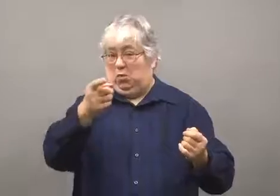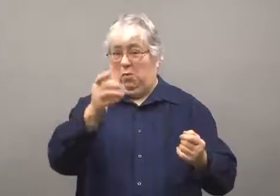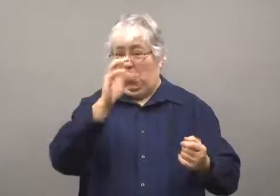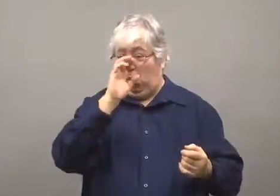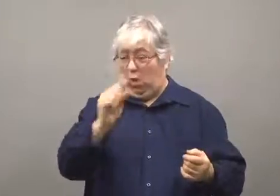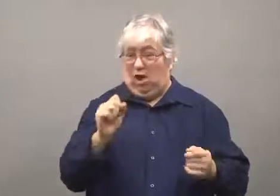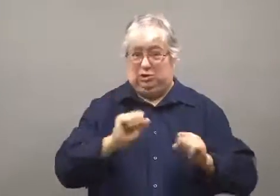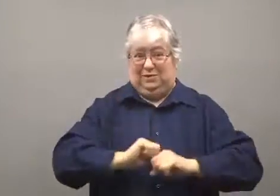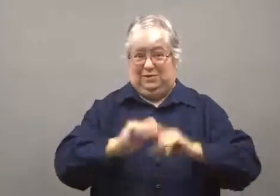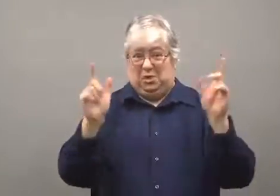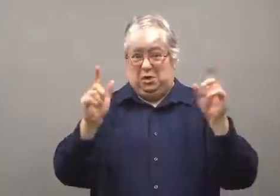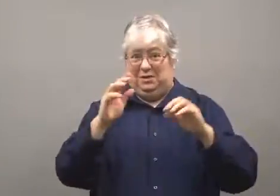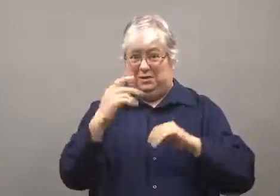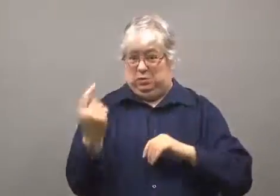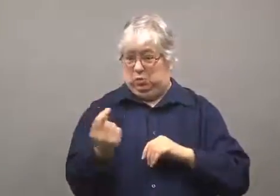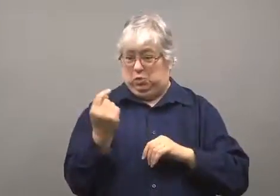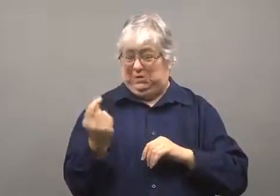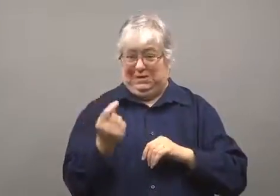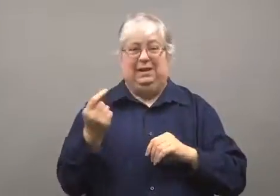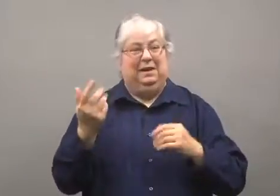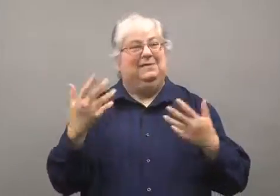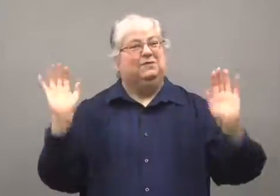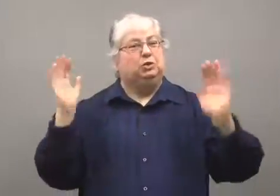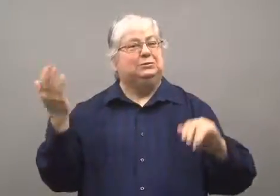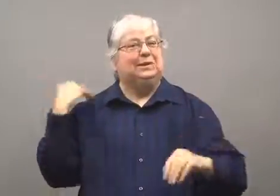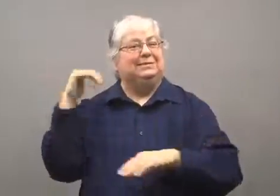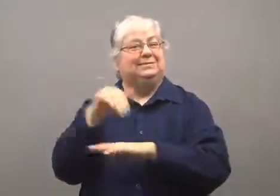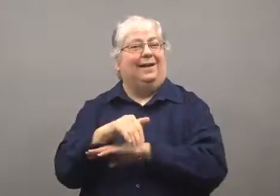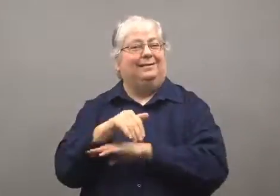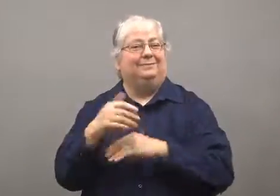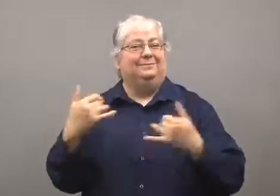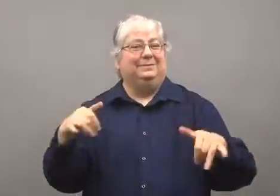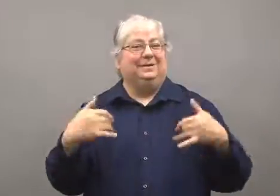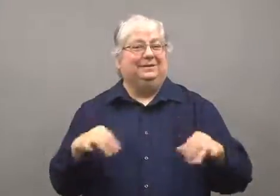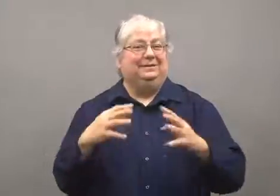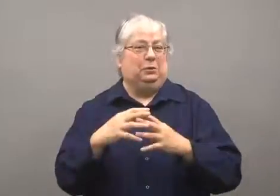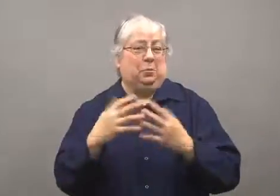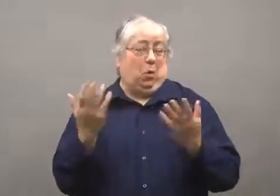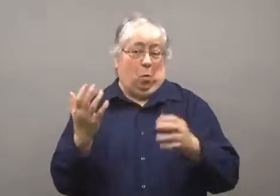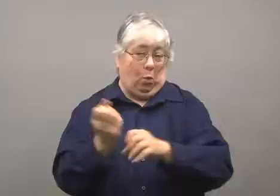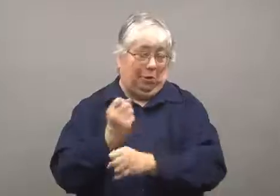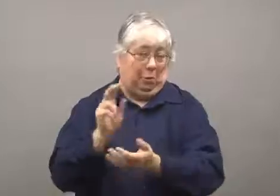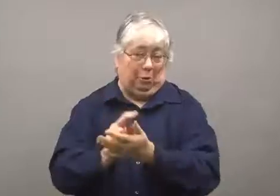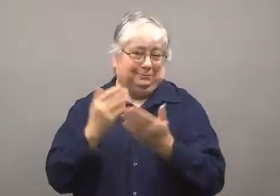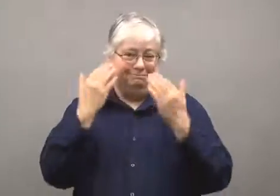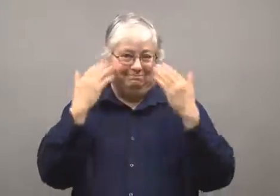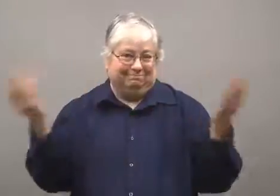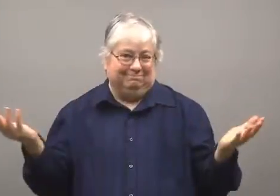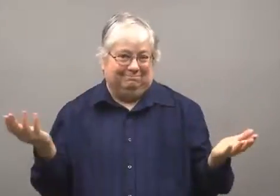You'll see this vlog on Tuesday, the game will have been played Monday night.